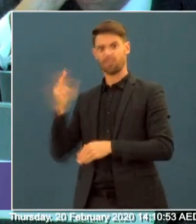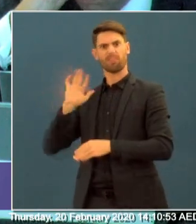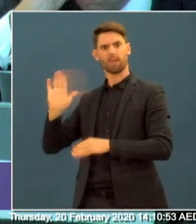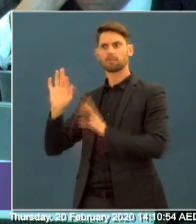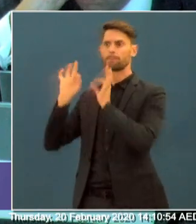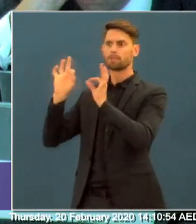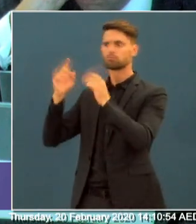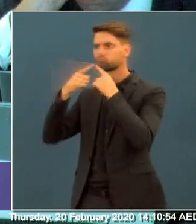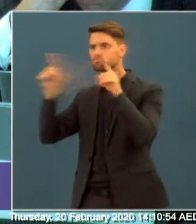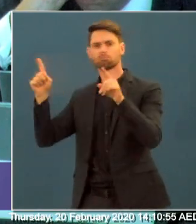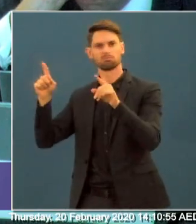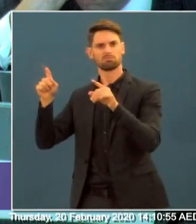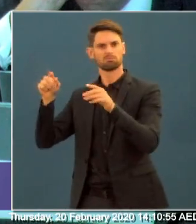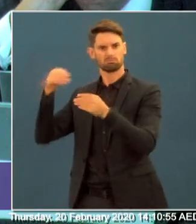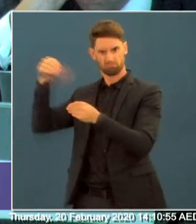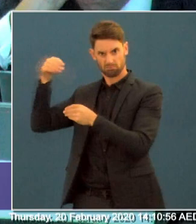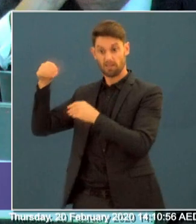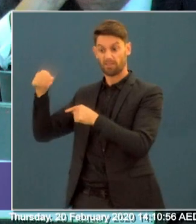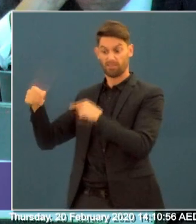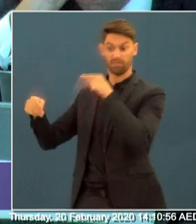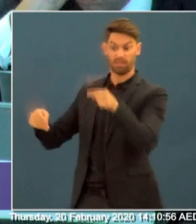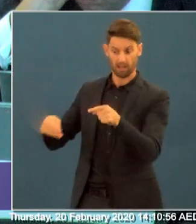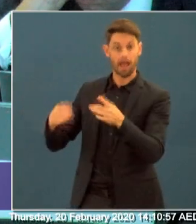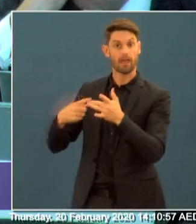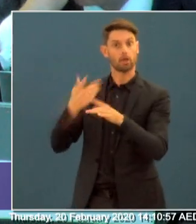developed from the Roundtable in August last year,